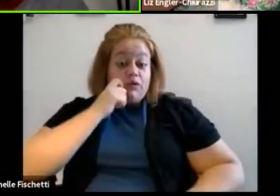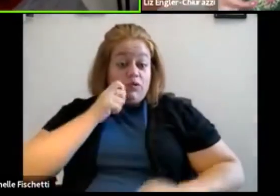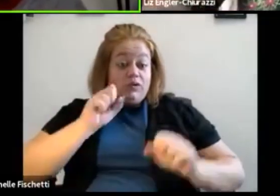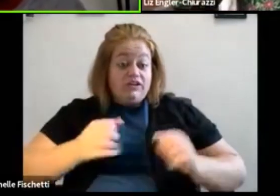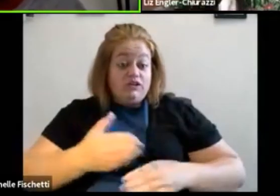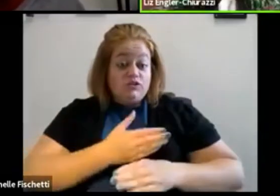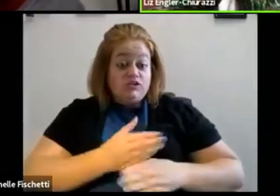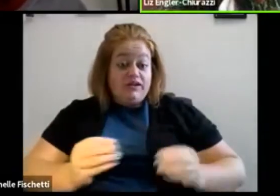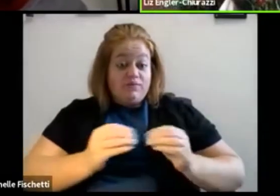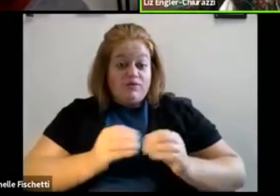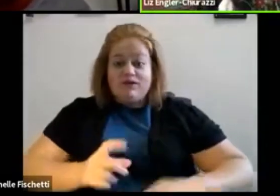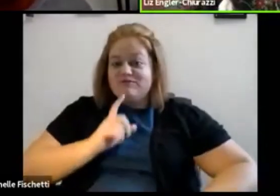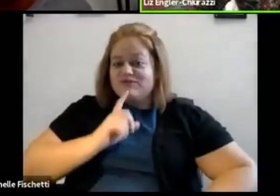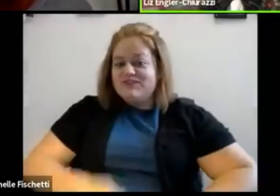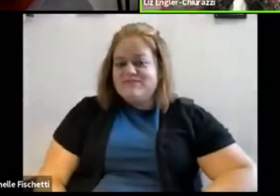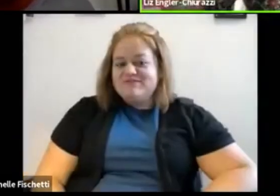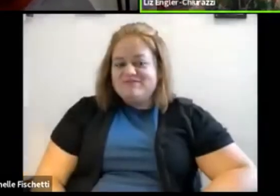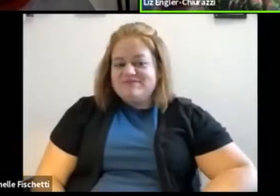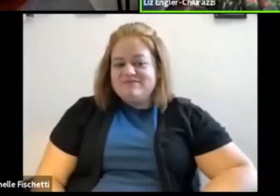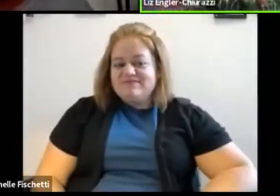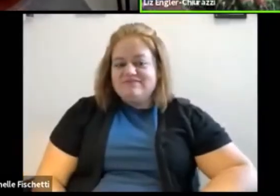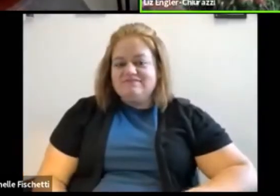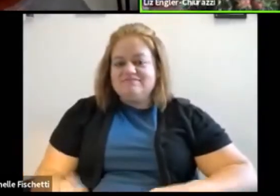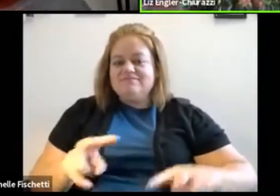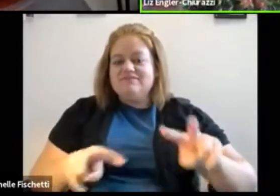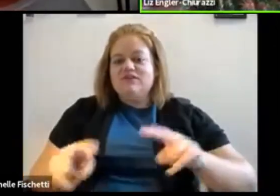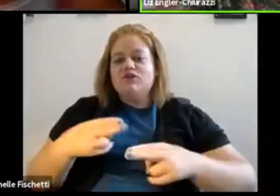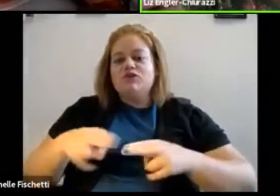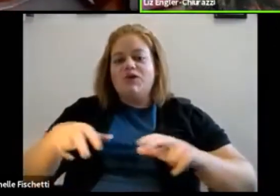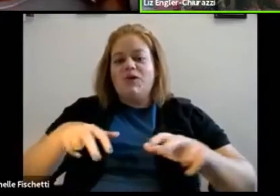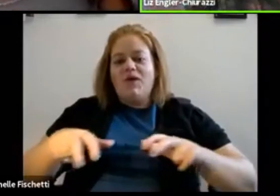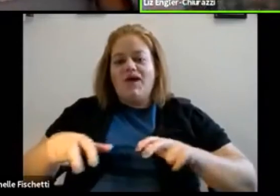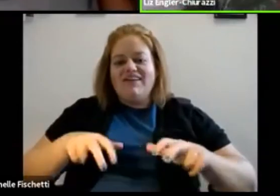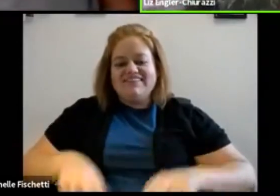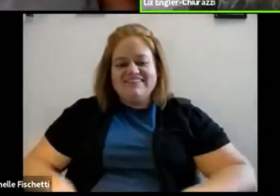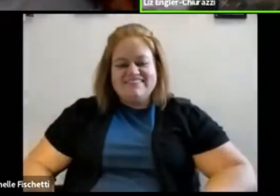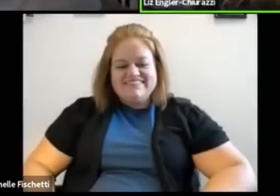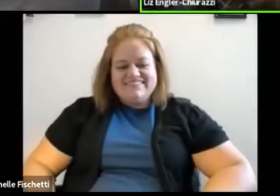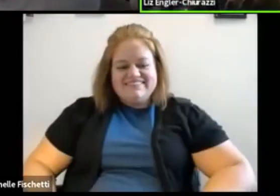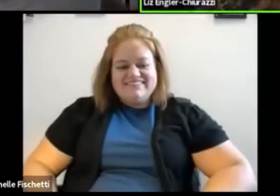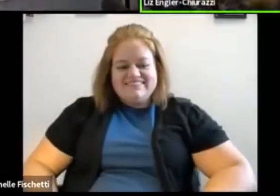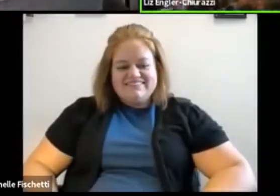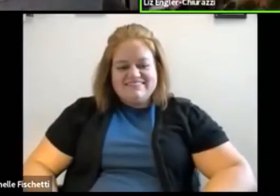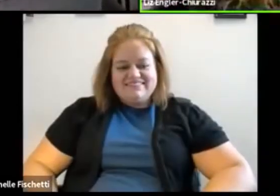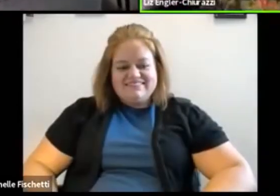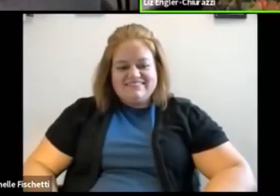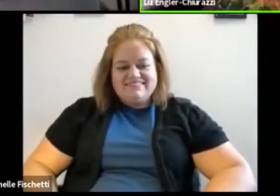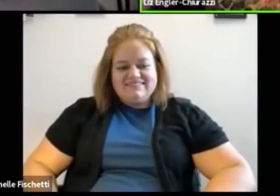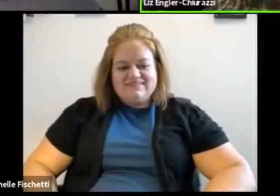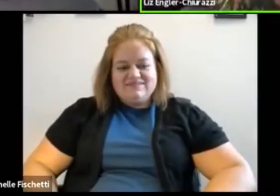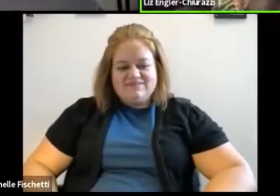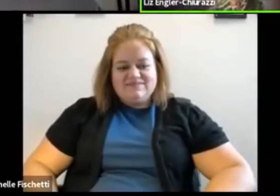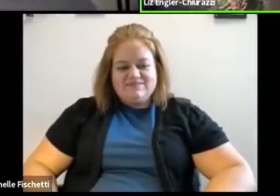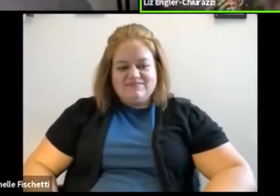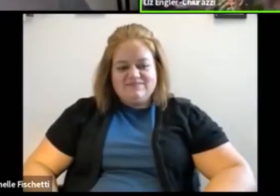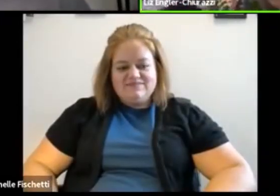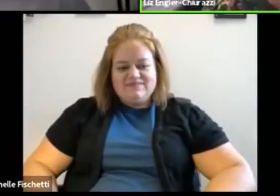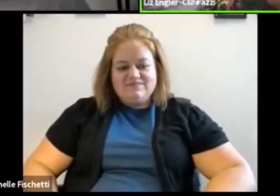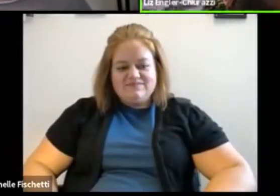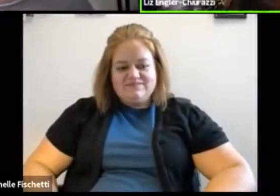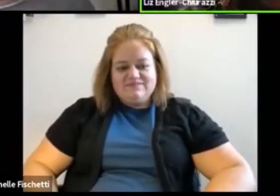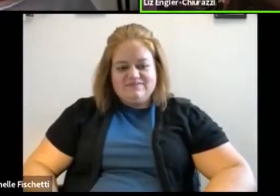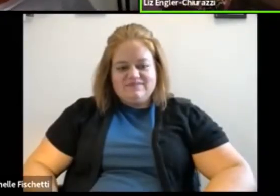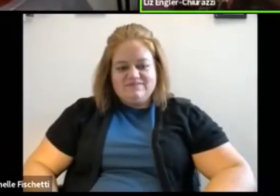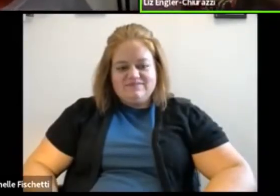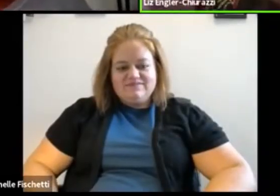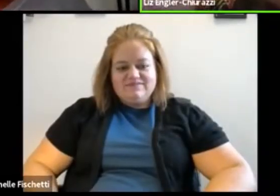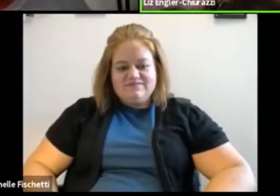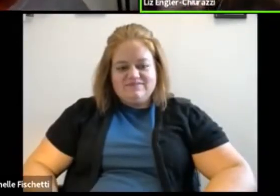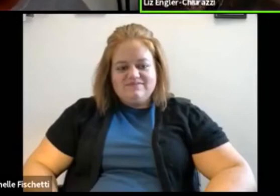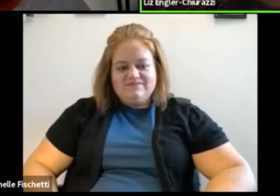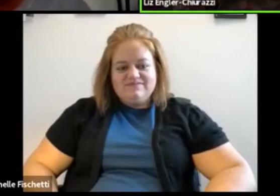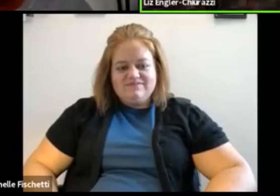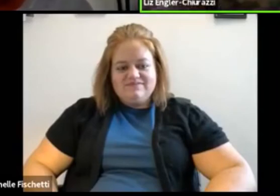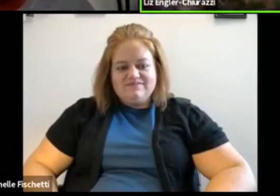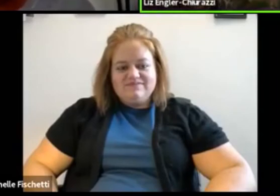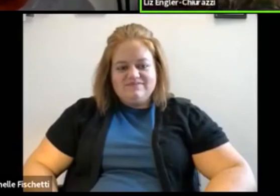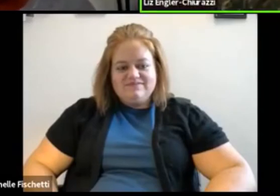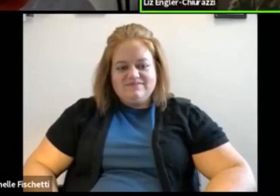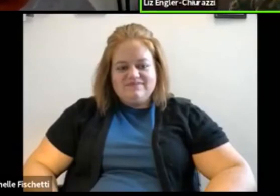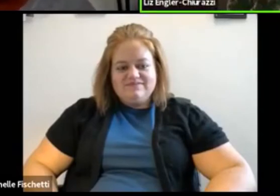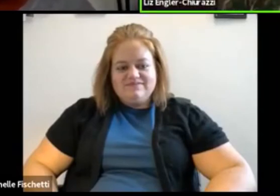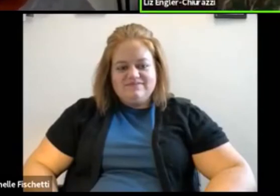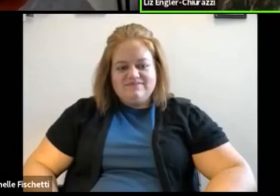Sure, let me take you for a short walk okay so this is the -- we're